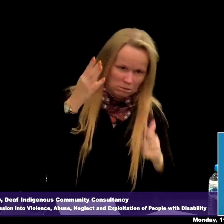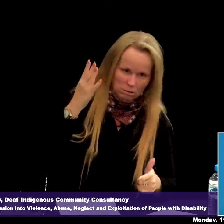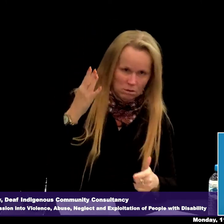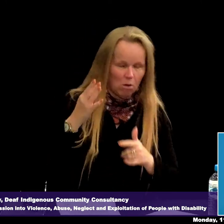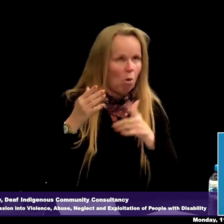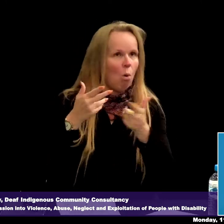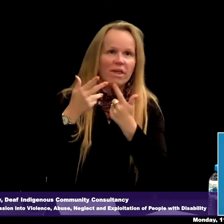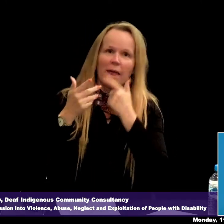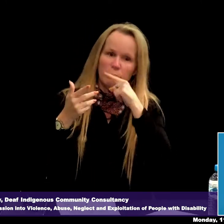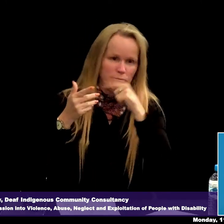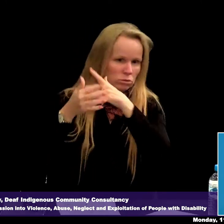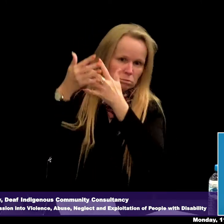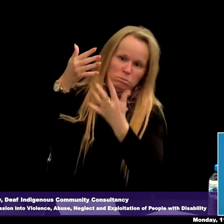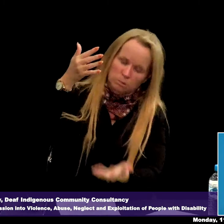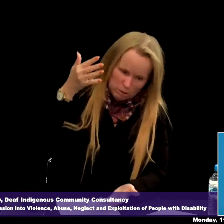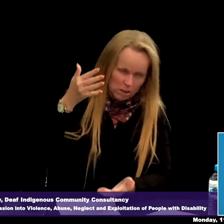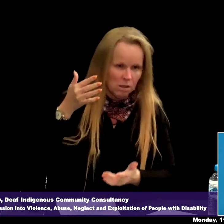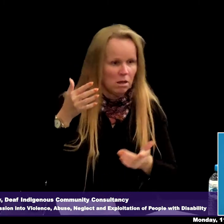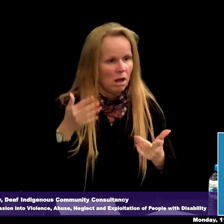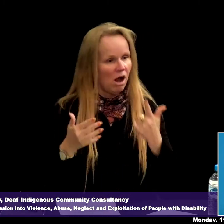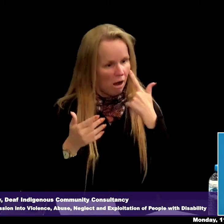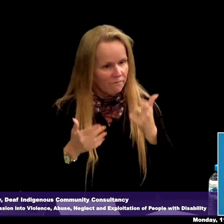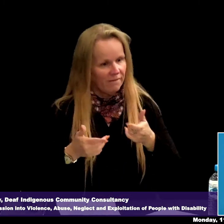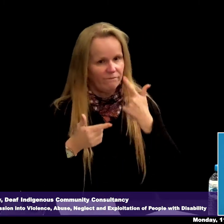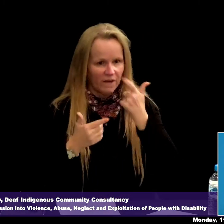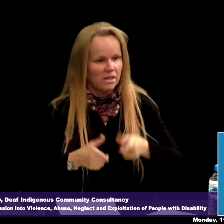in a SIL housing, the manager of that housing environment or whoever it might be,